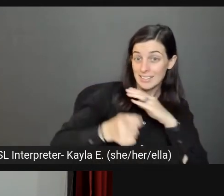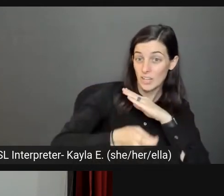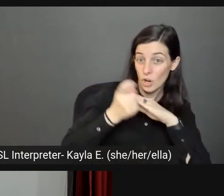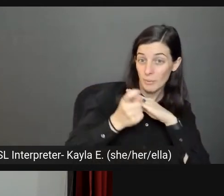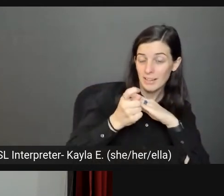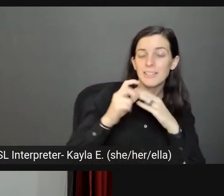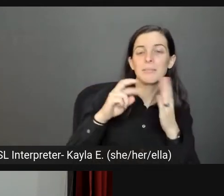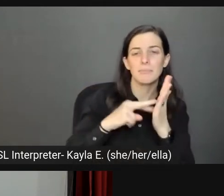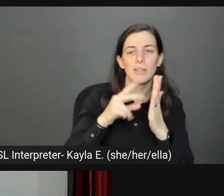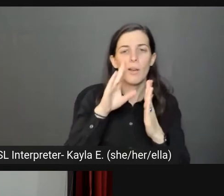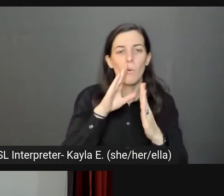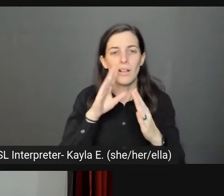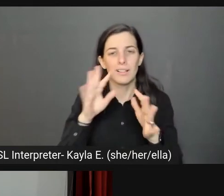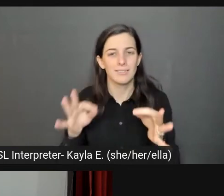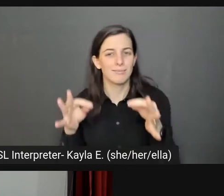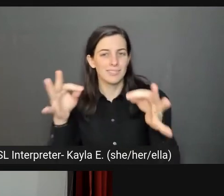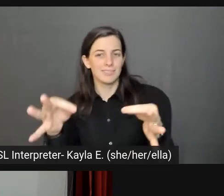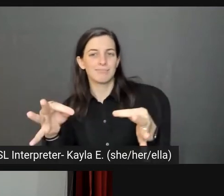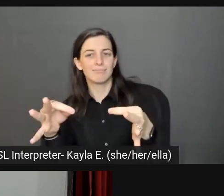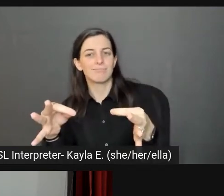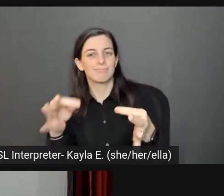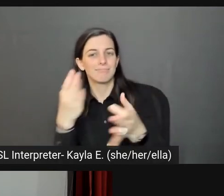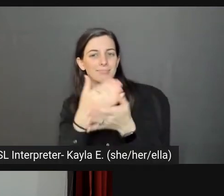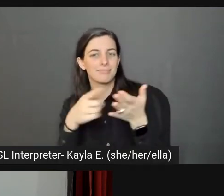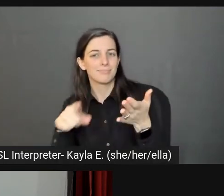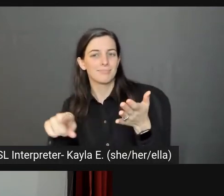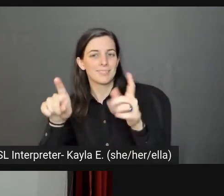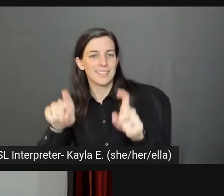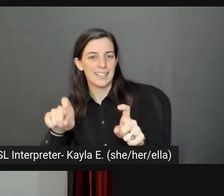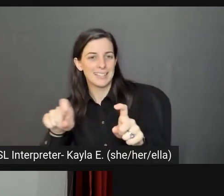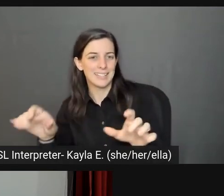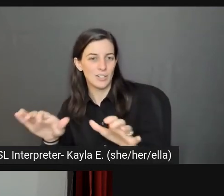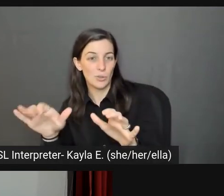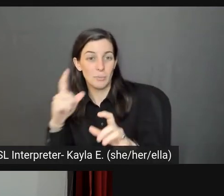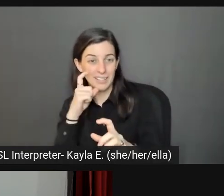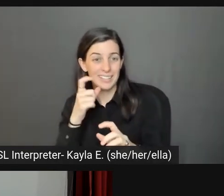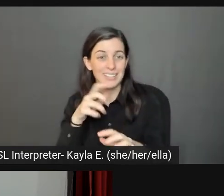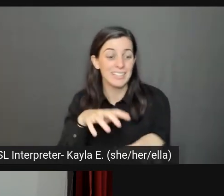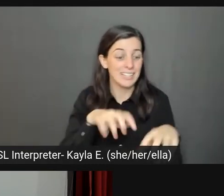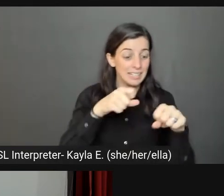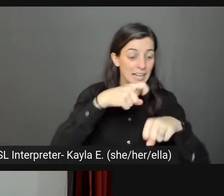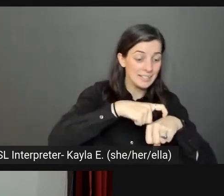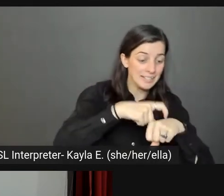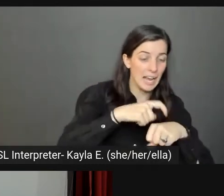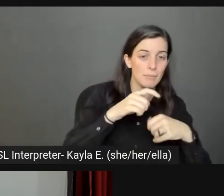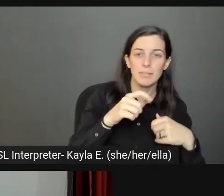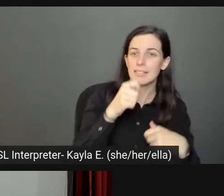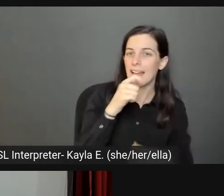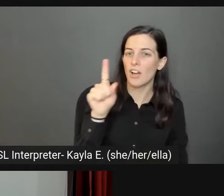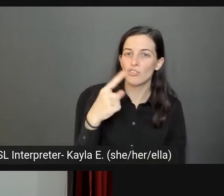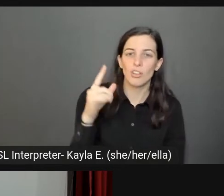some of the testing because it still takes time. It's different than clicking, you have to navigate through.